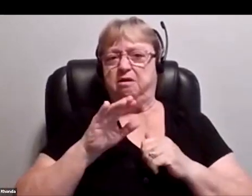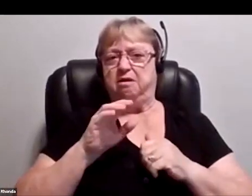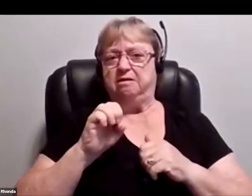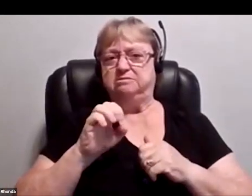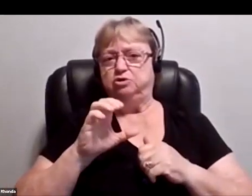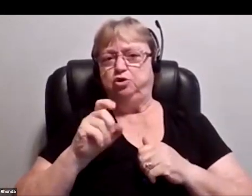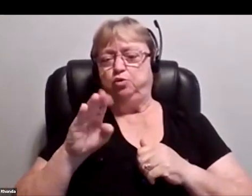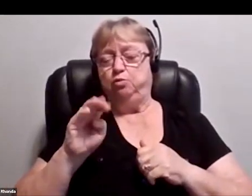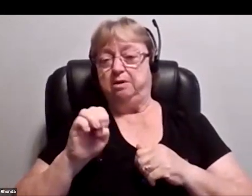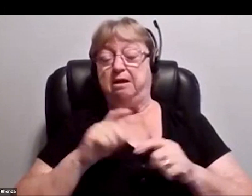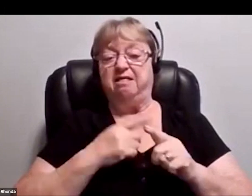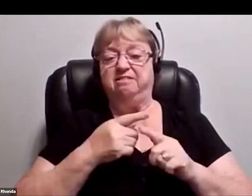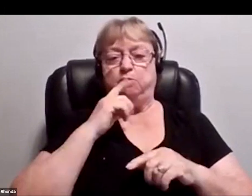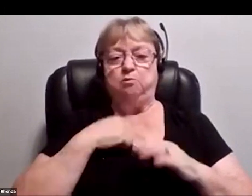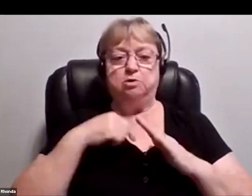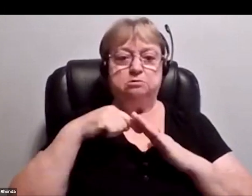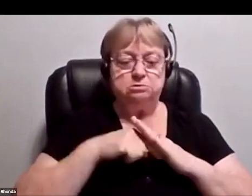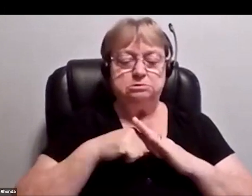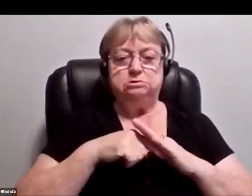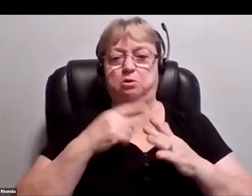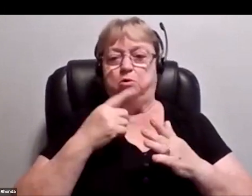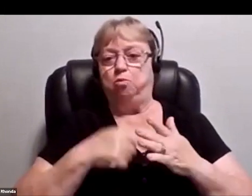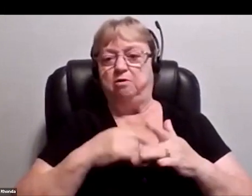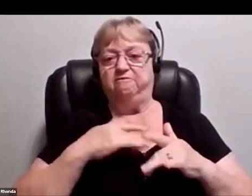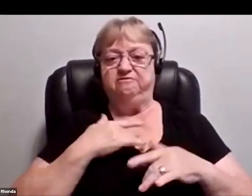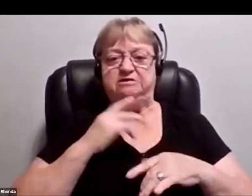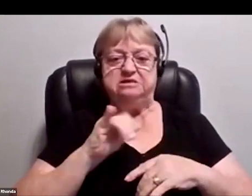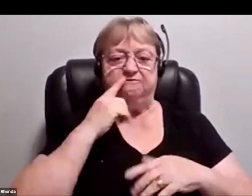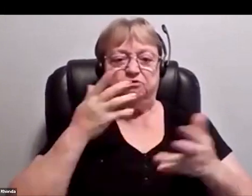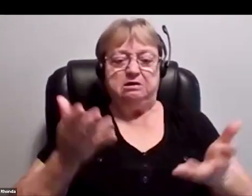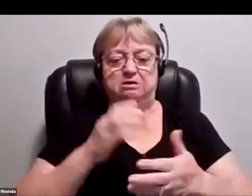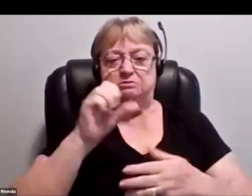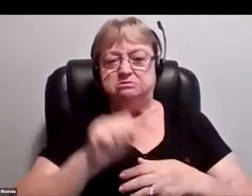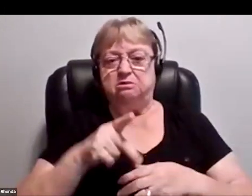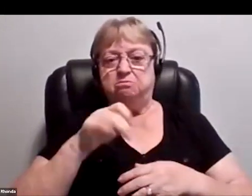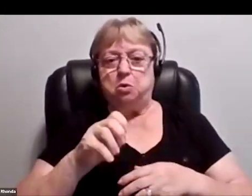at the South Pole, what we do here in our day-to-day lives, and how we spend our time.